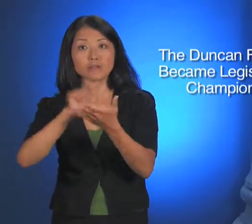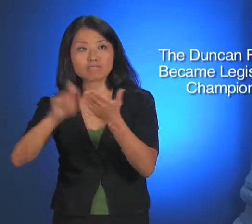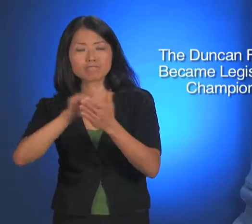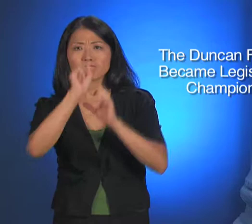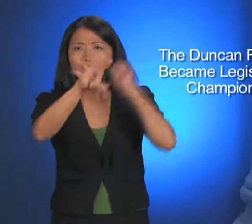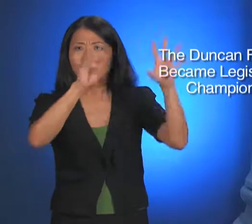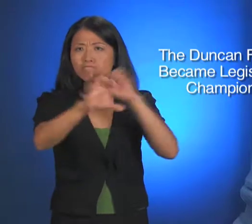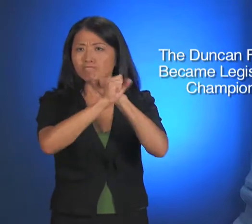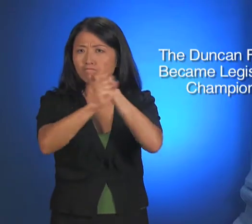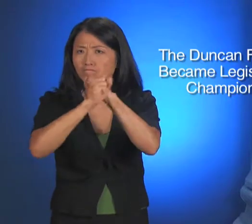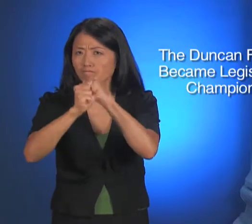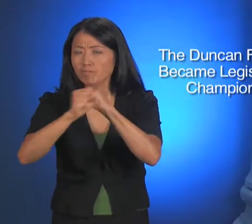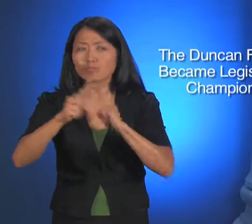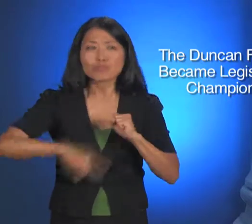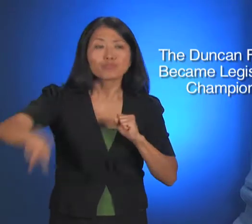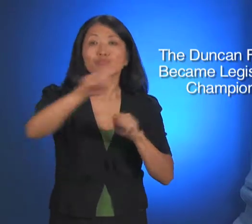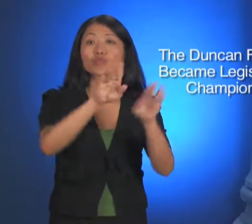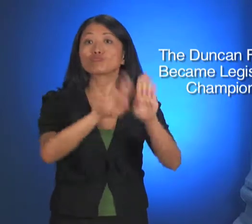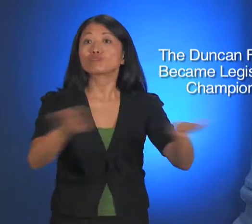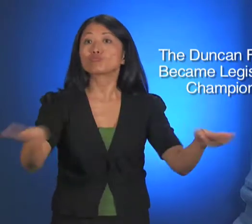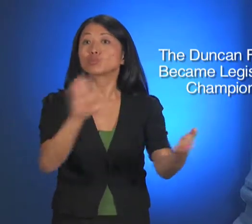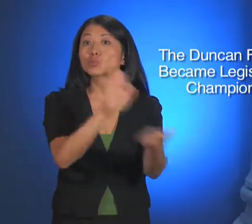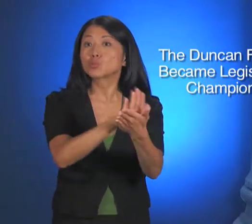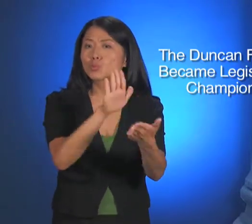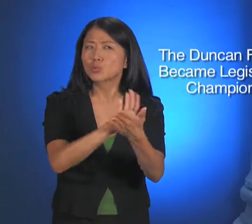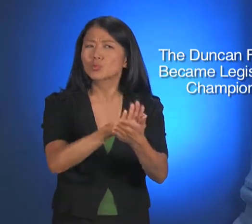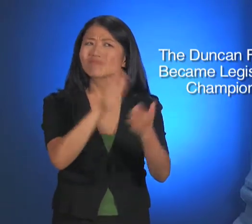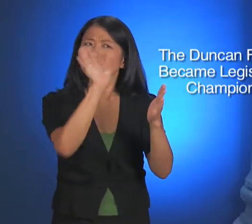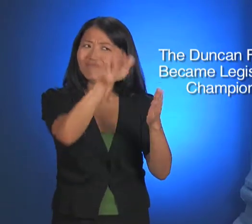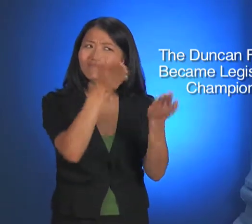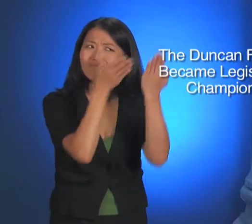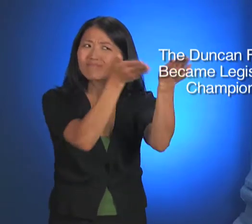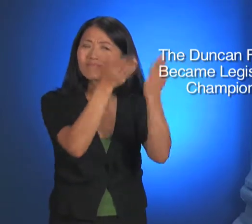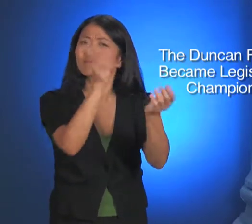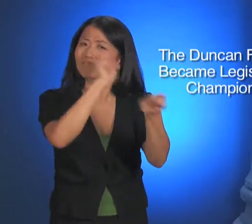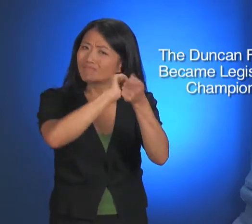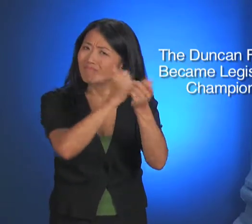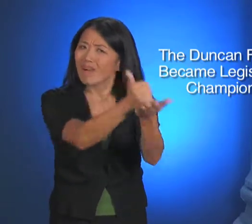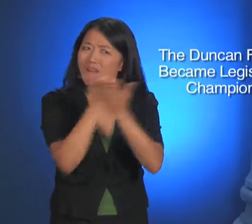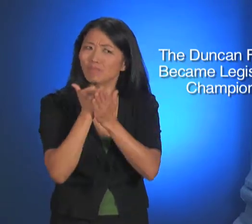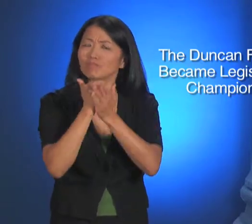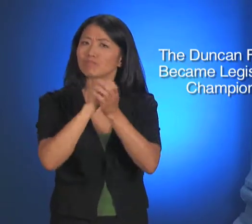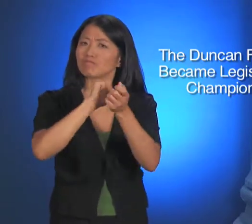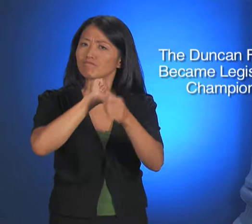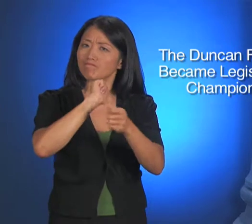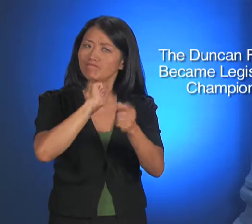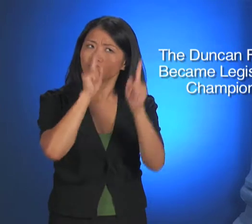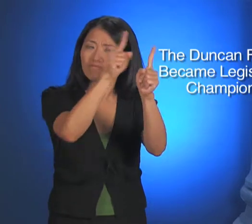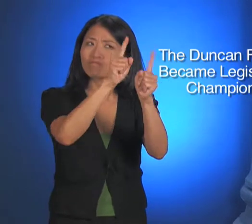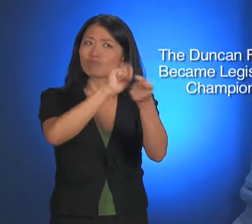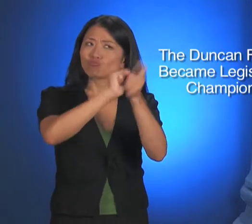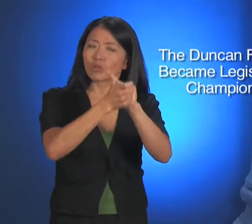this law.